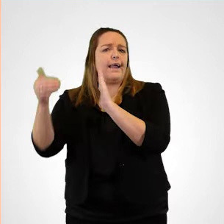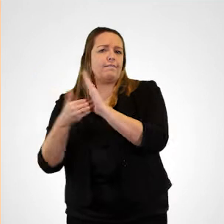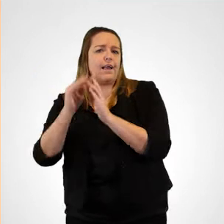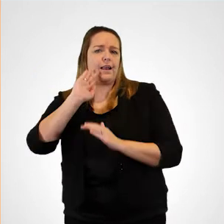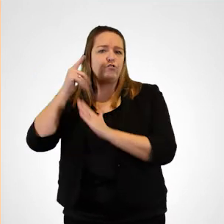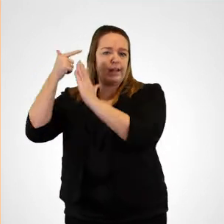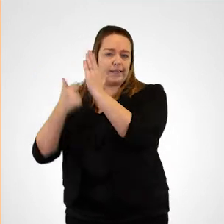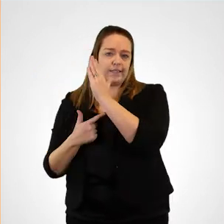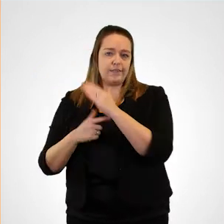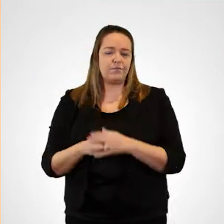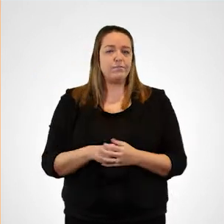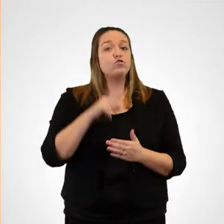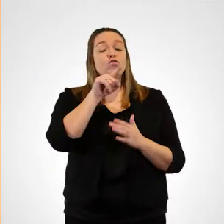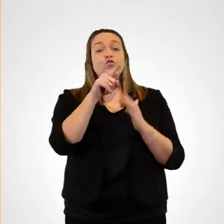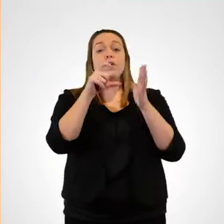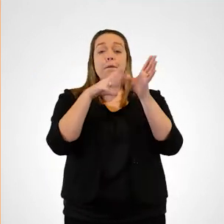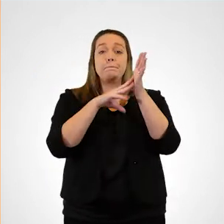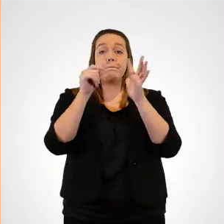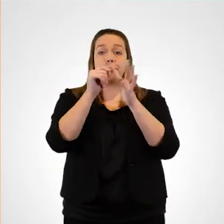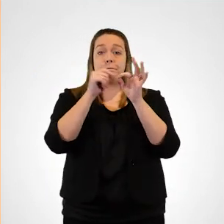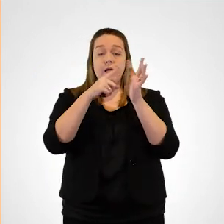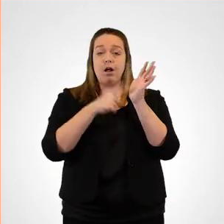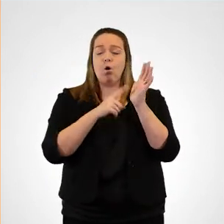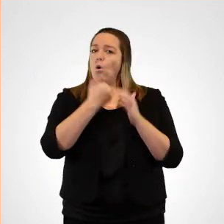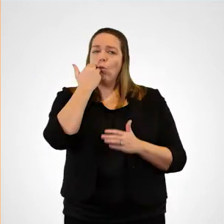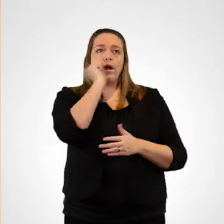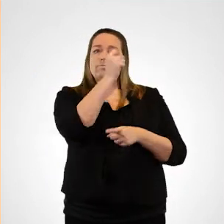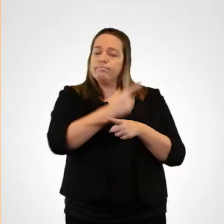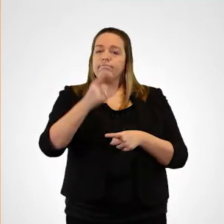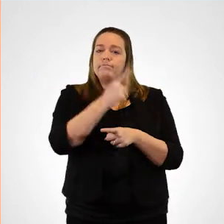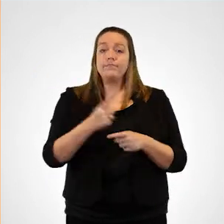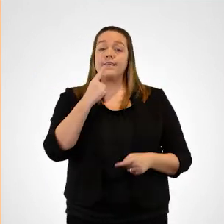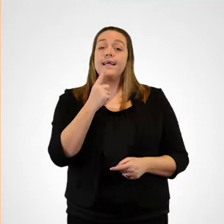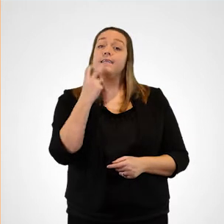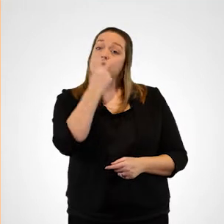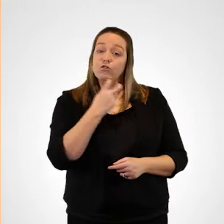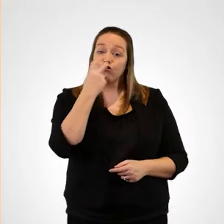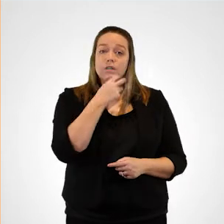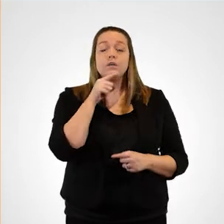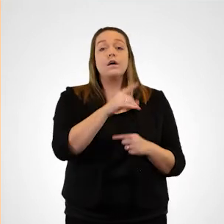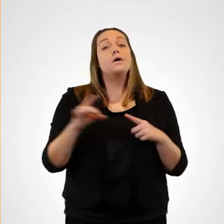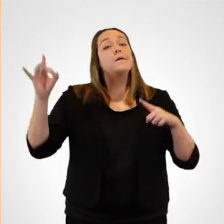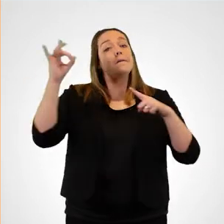and she's always been one of the people who's said that speechreading might be particularly important